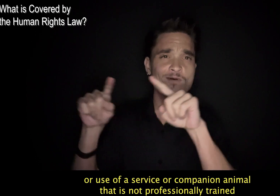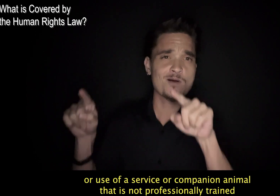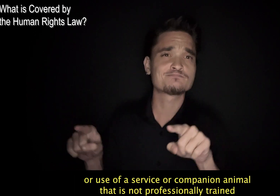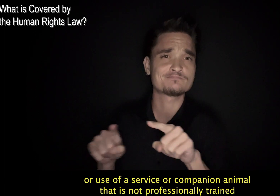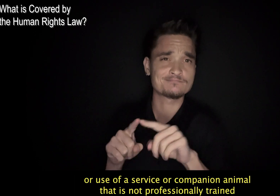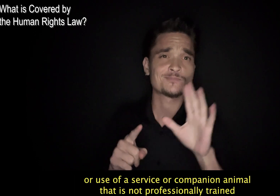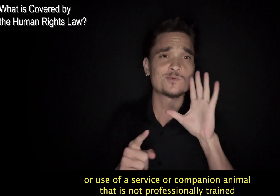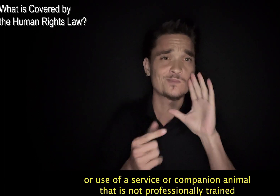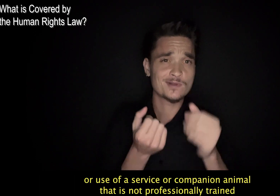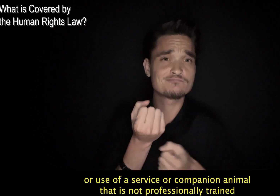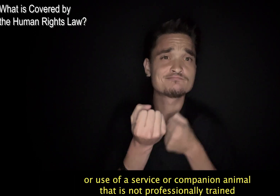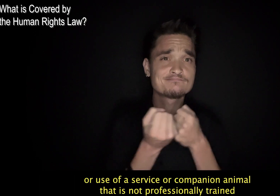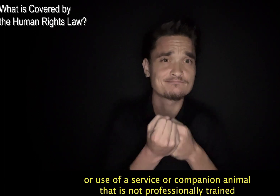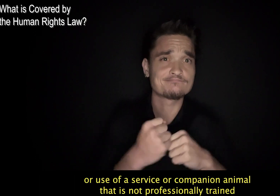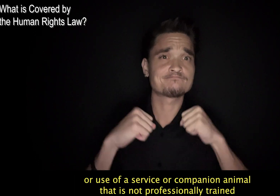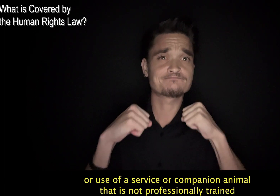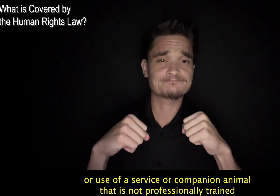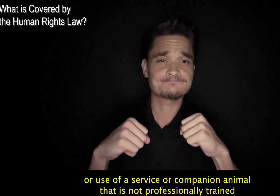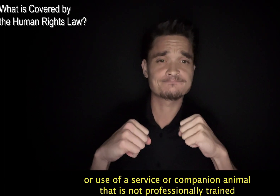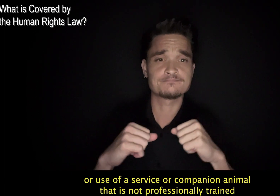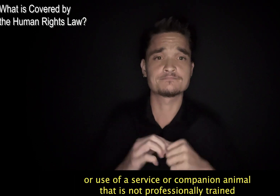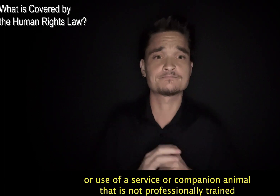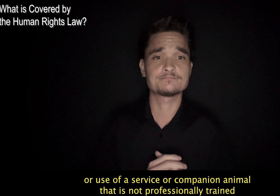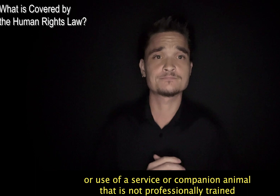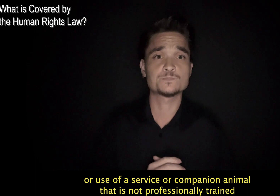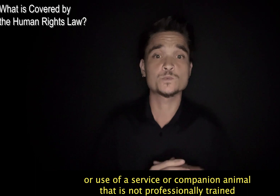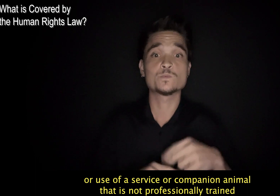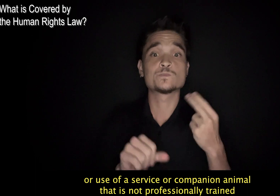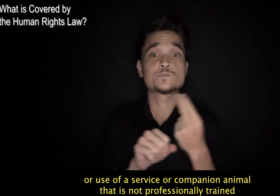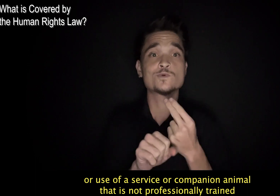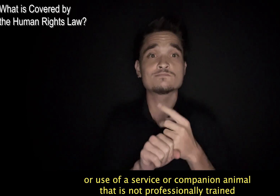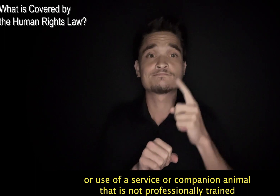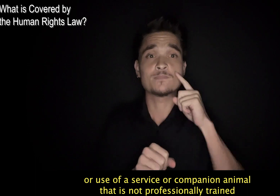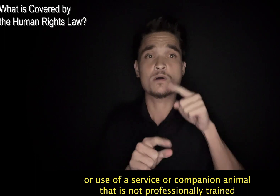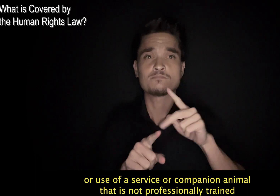or use of a service or companion animal that is not professionally trained